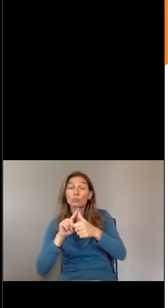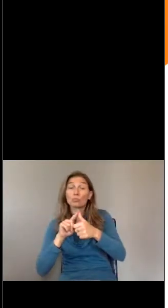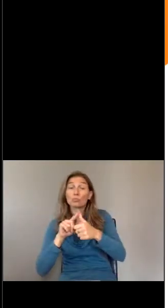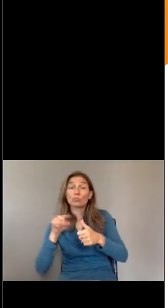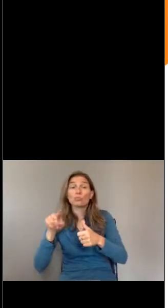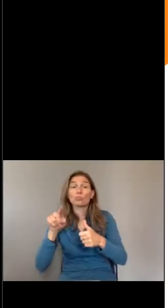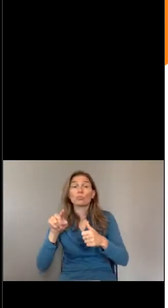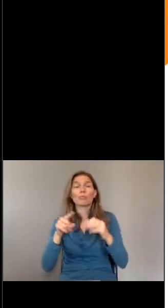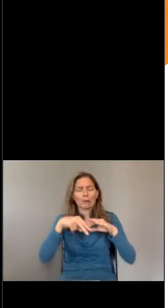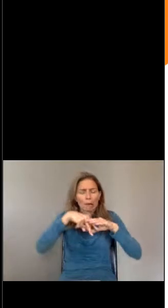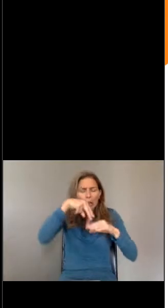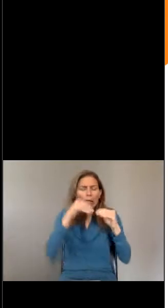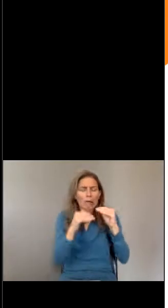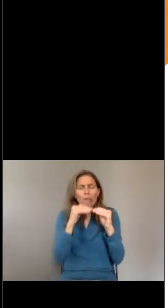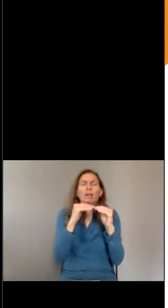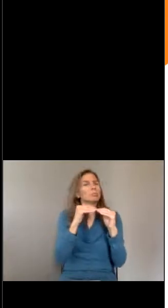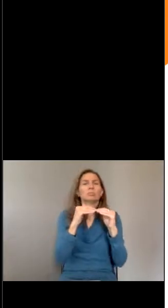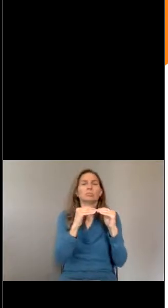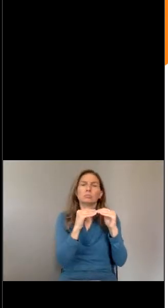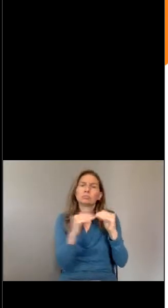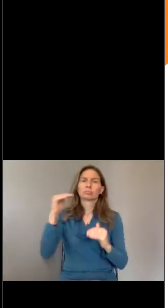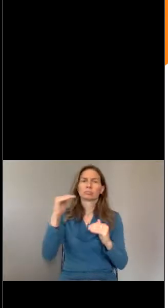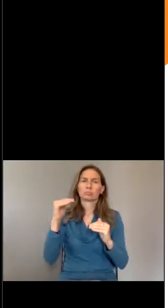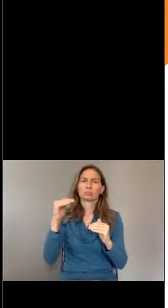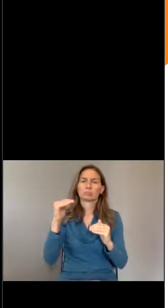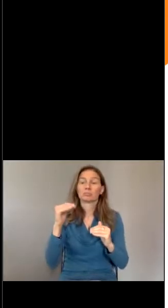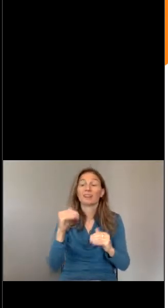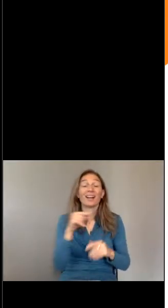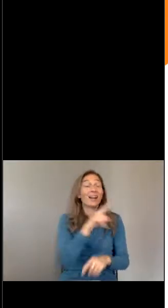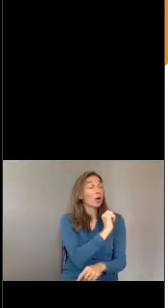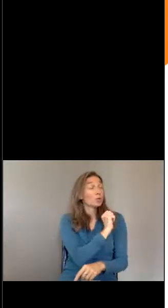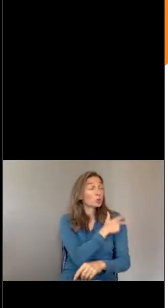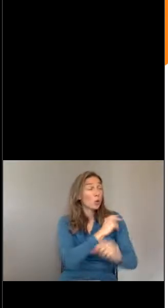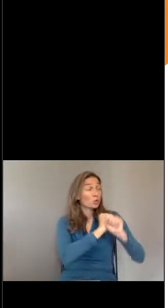social protection schemes should be social participation schemes